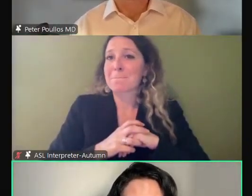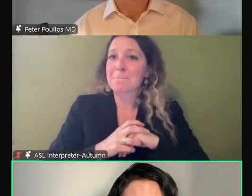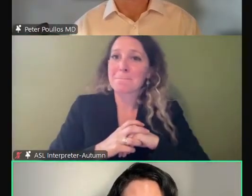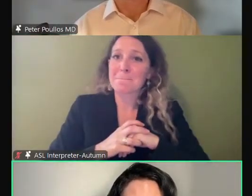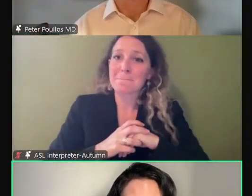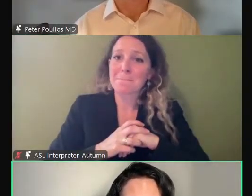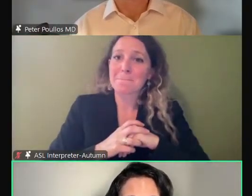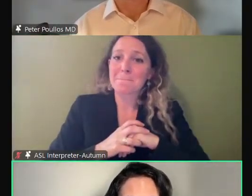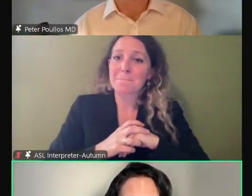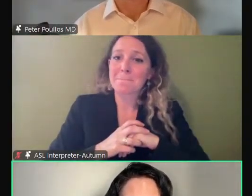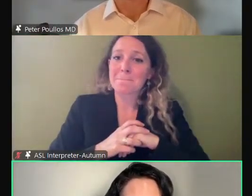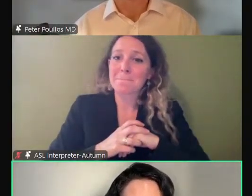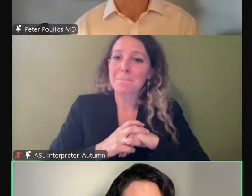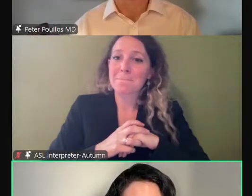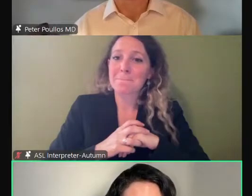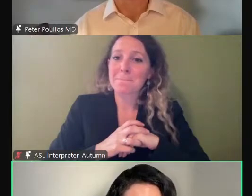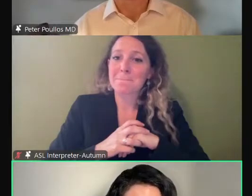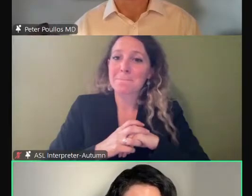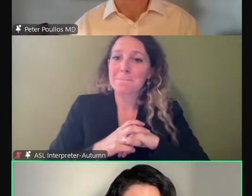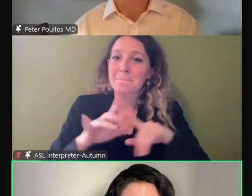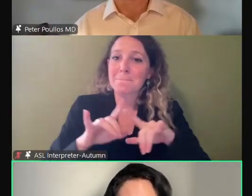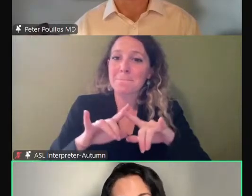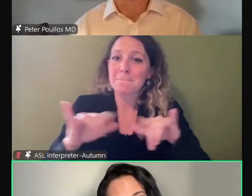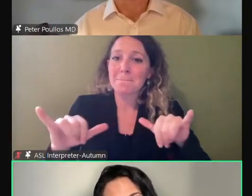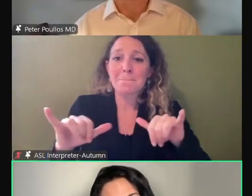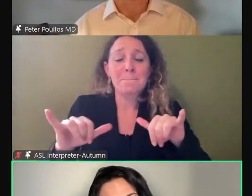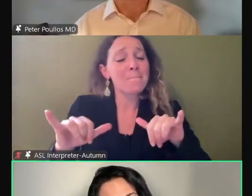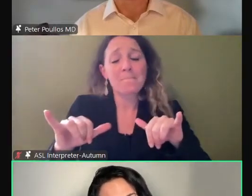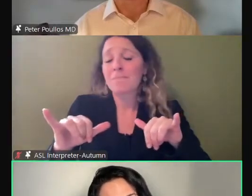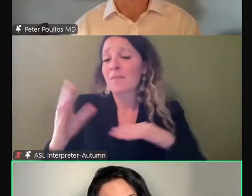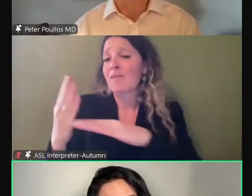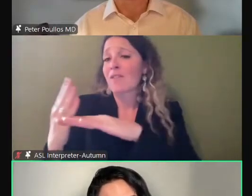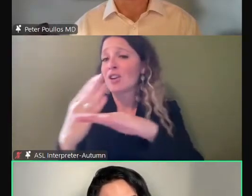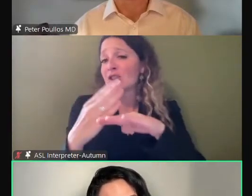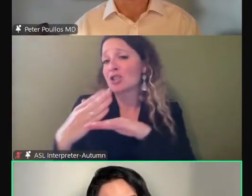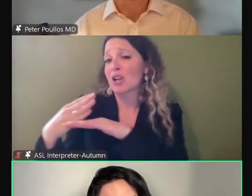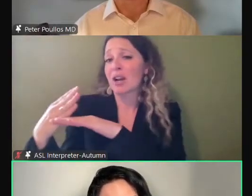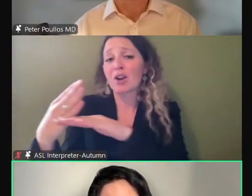Malathi Srinivasan: But at the same time they shared that because sometimes their disability